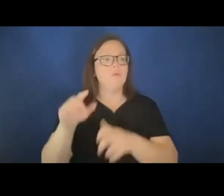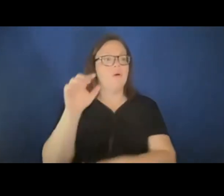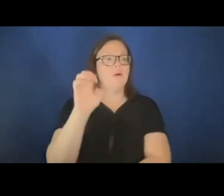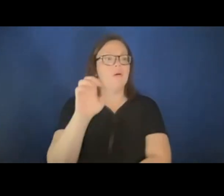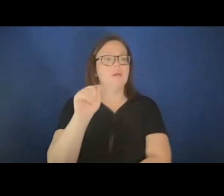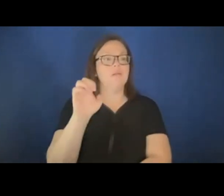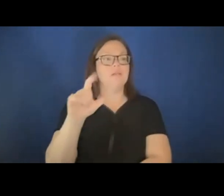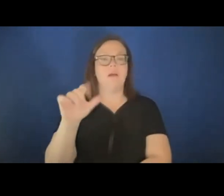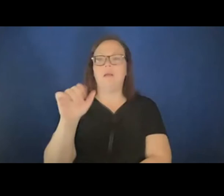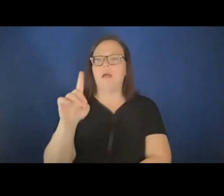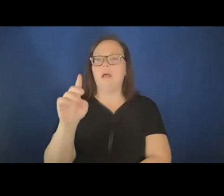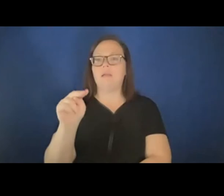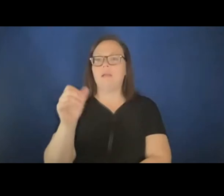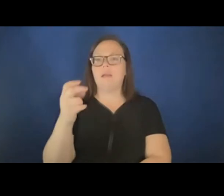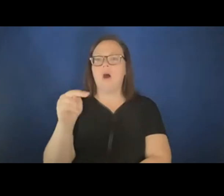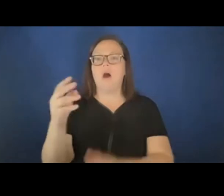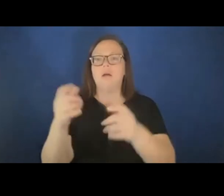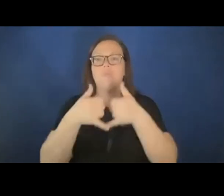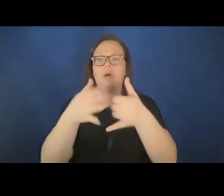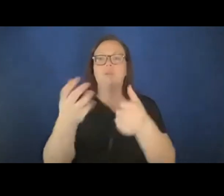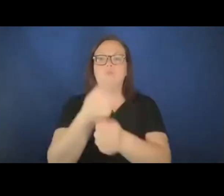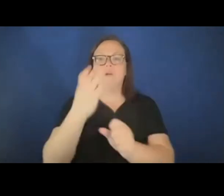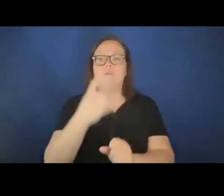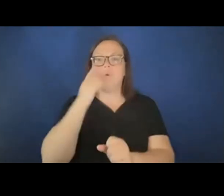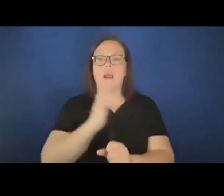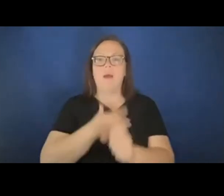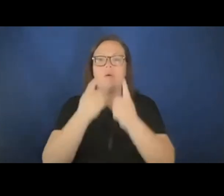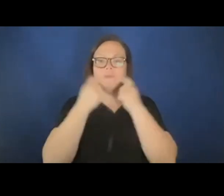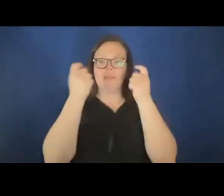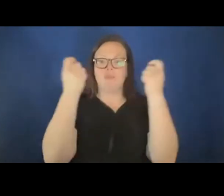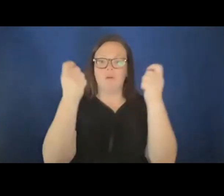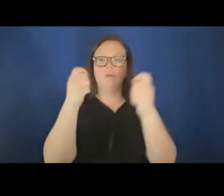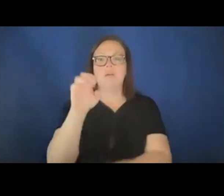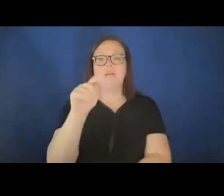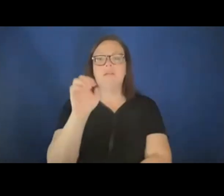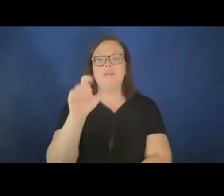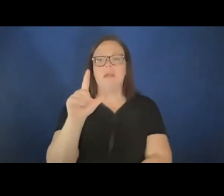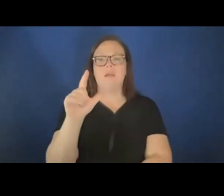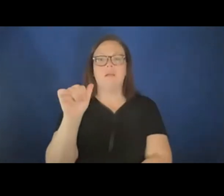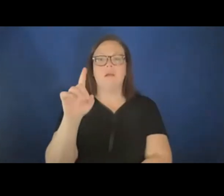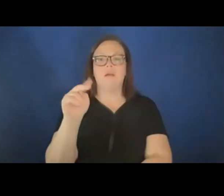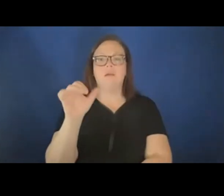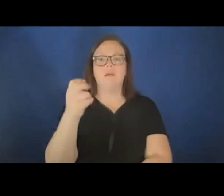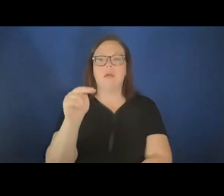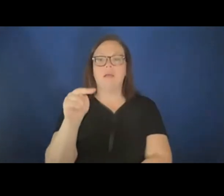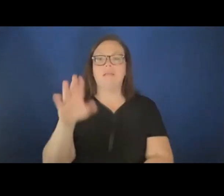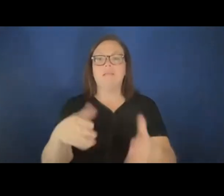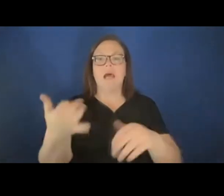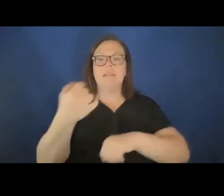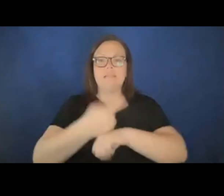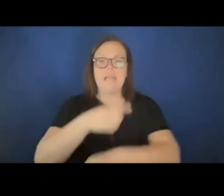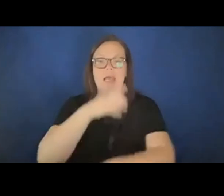Winner for a part of our Poetry Festival, and Etel Adnan died today at the age of 94.